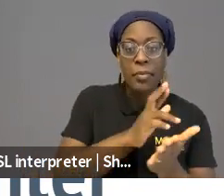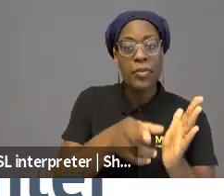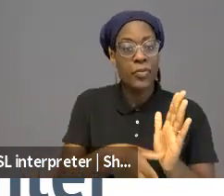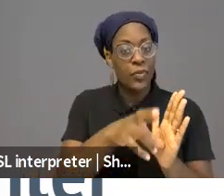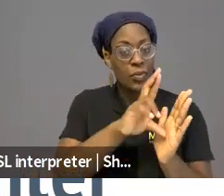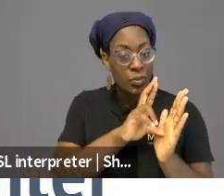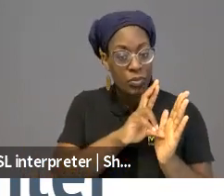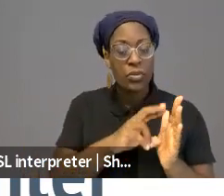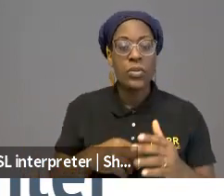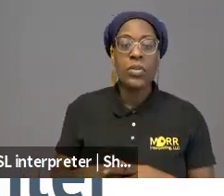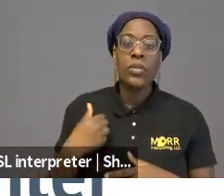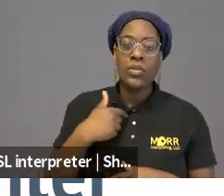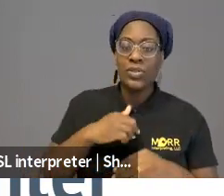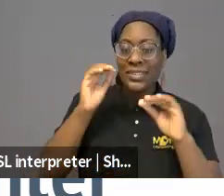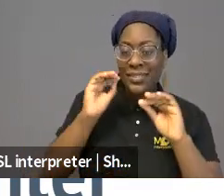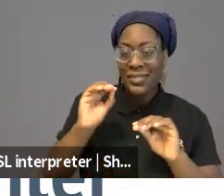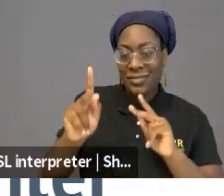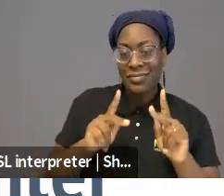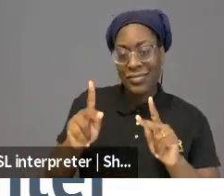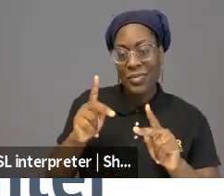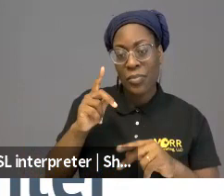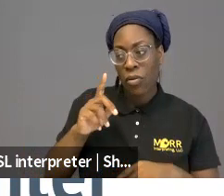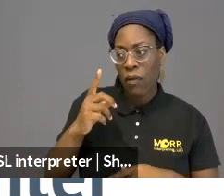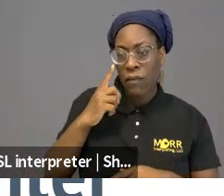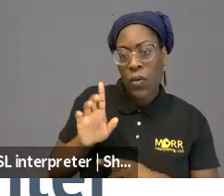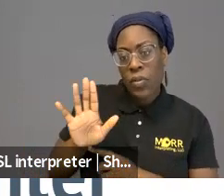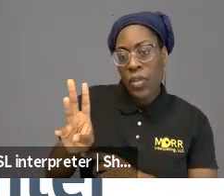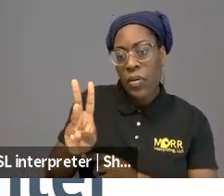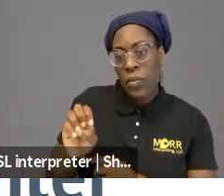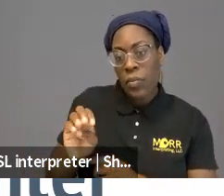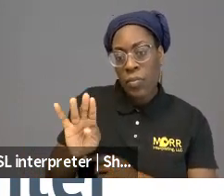via residency and webinar presentations and contributing to university writing curriculum and